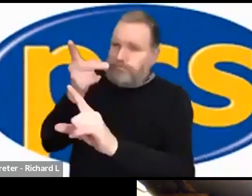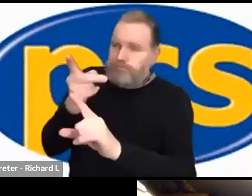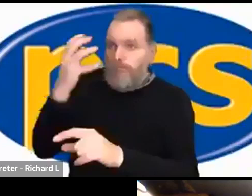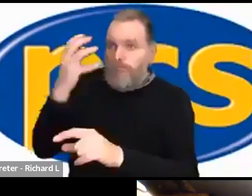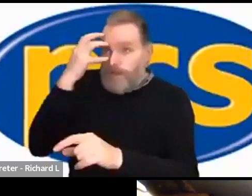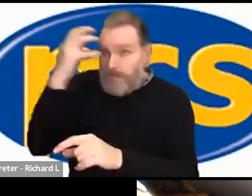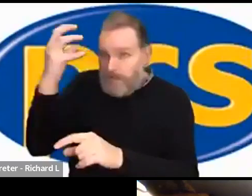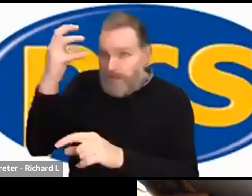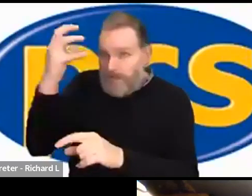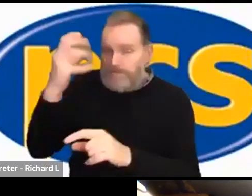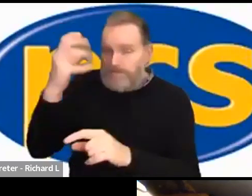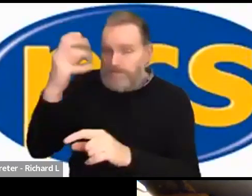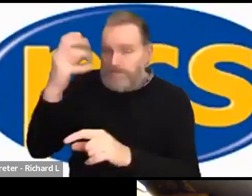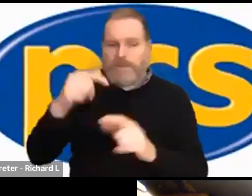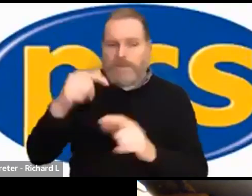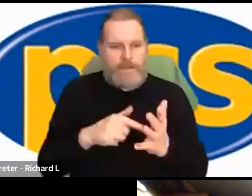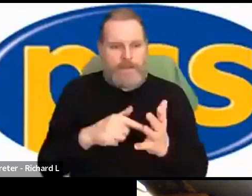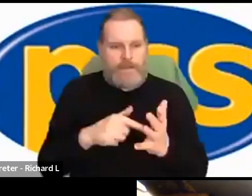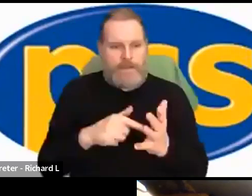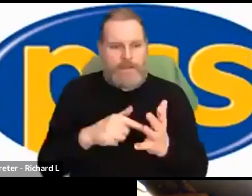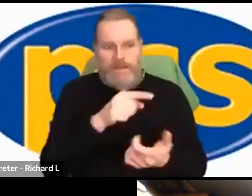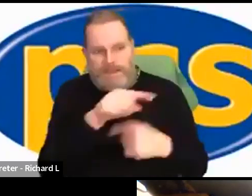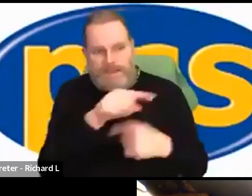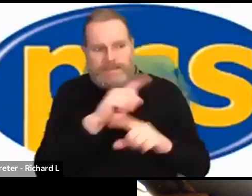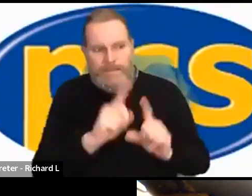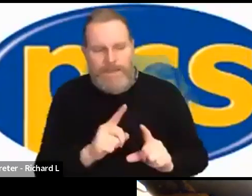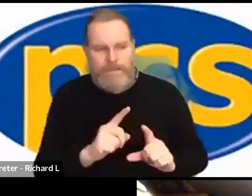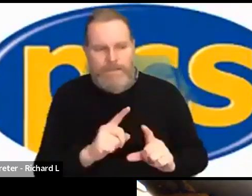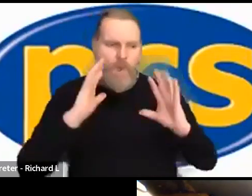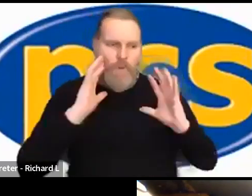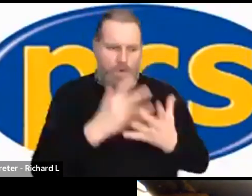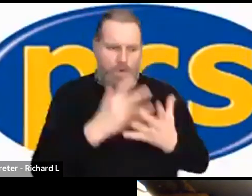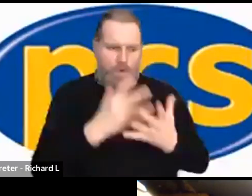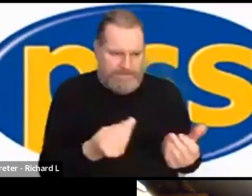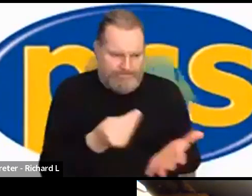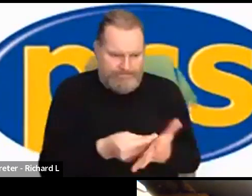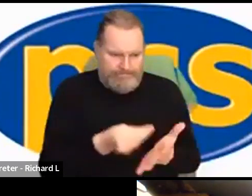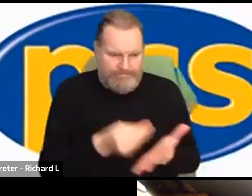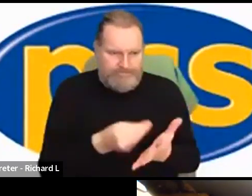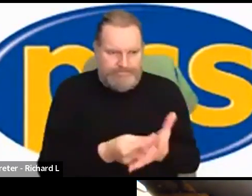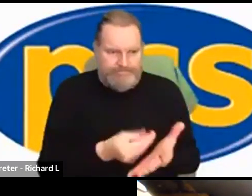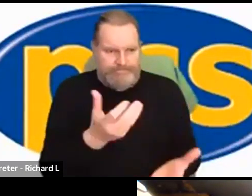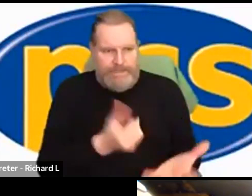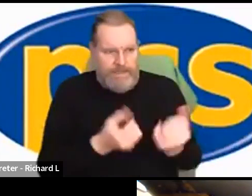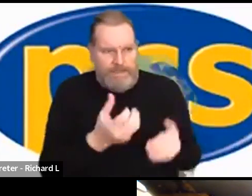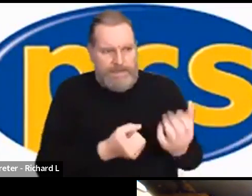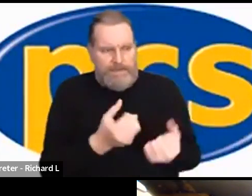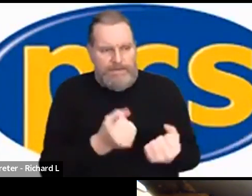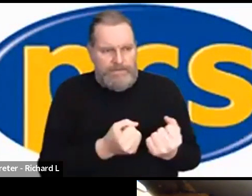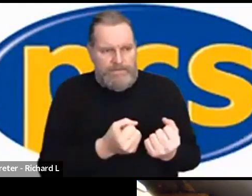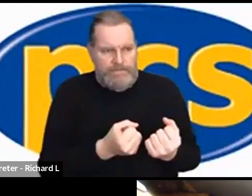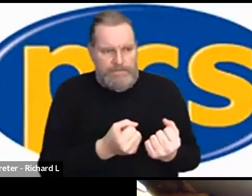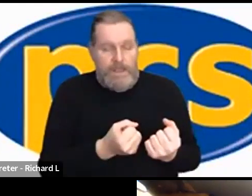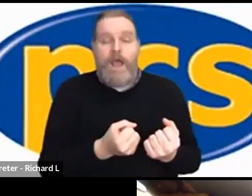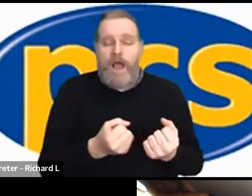pressure But what can you deliver in terms of if terms of, if you really know that there's real worries about managing it managing in the cost of living crisis?